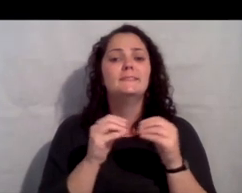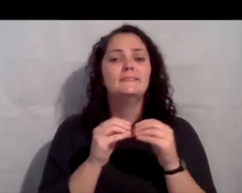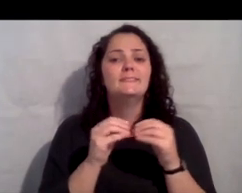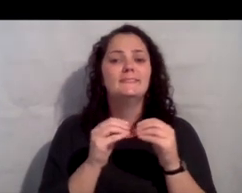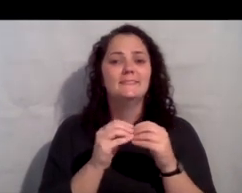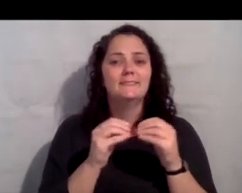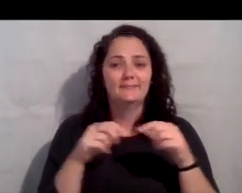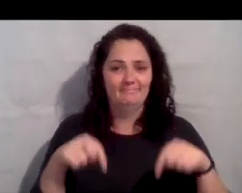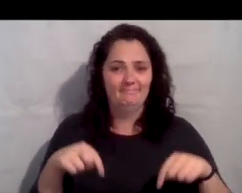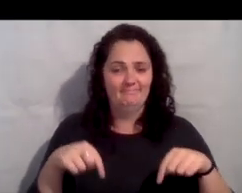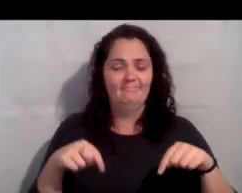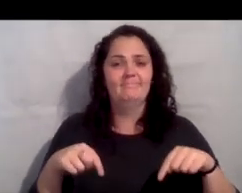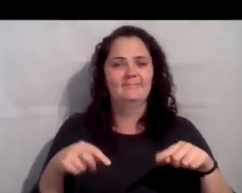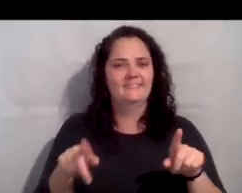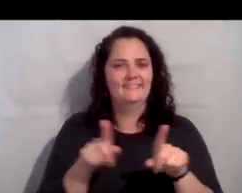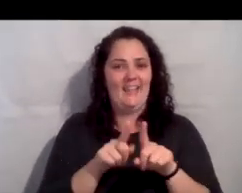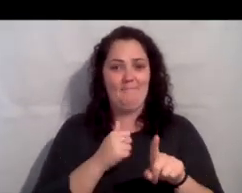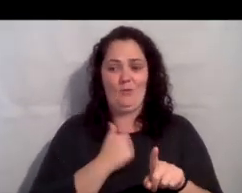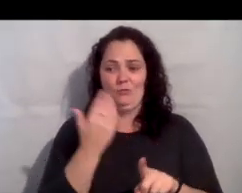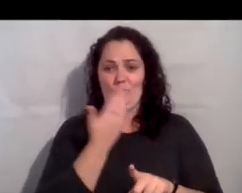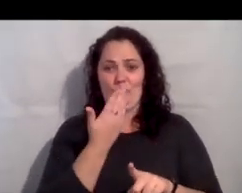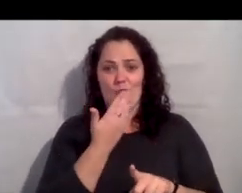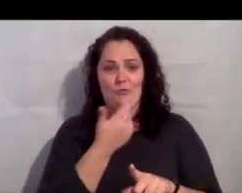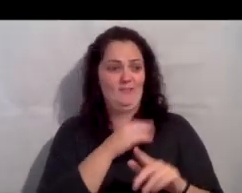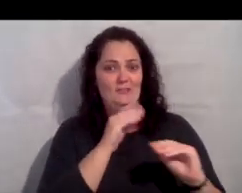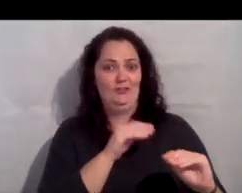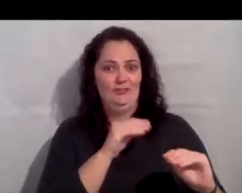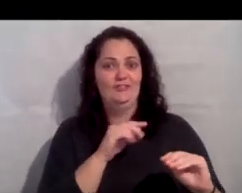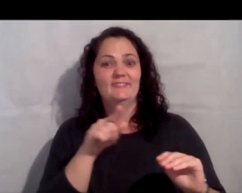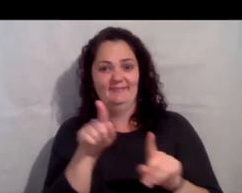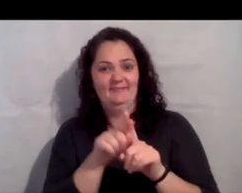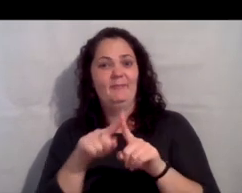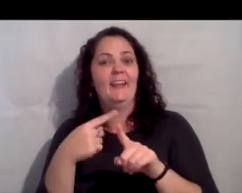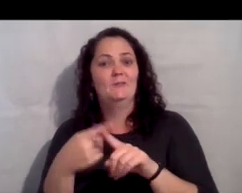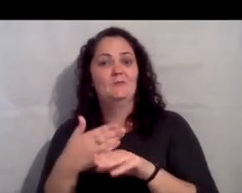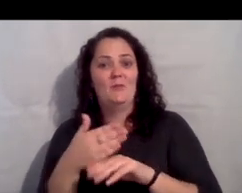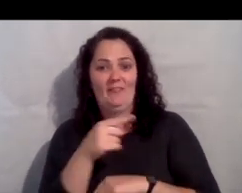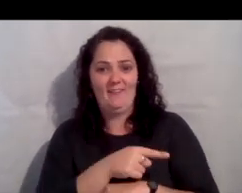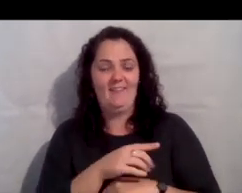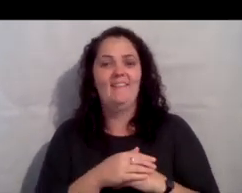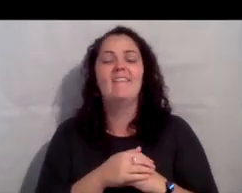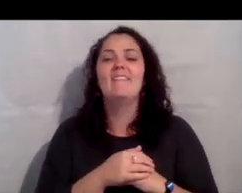at the same school where I teach, the Queensland College of Art at Griffith University. Prior to it being called the Queensland